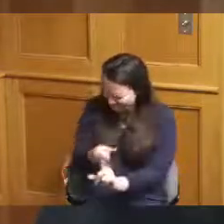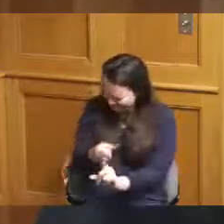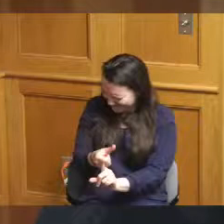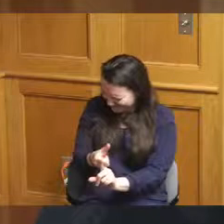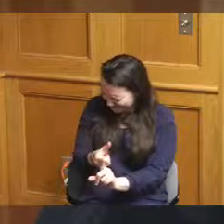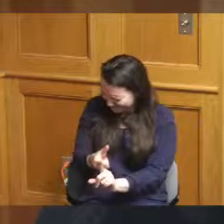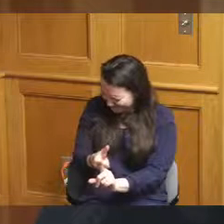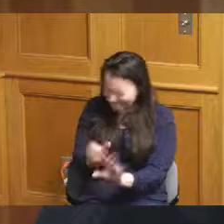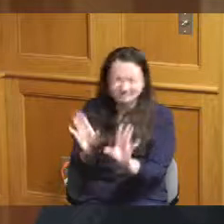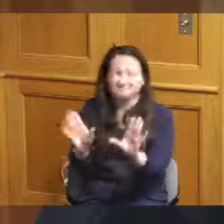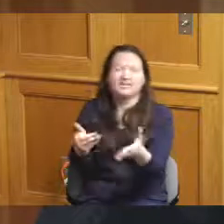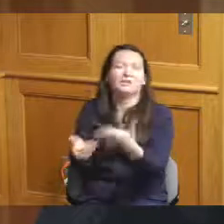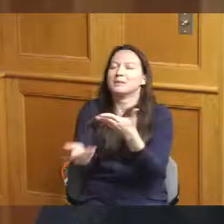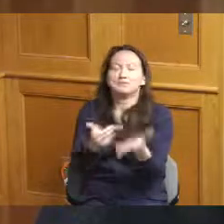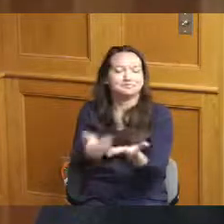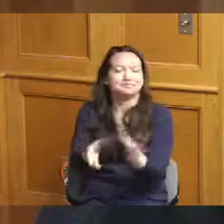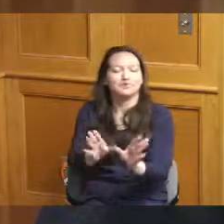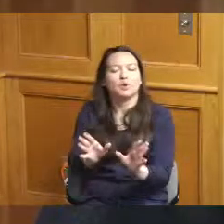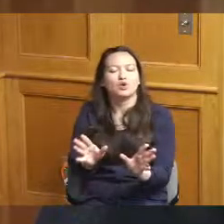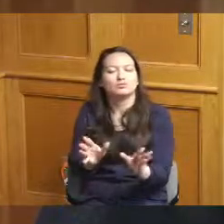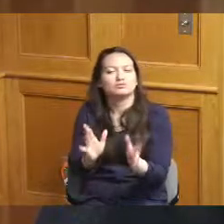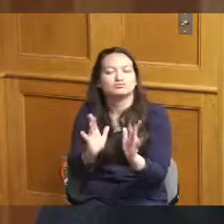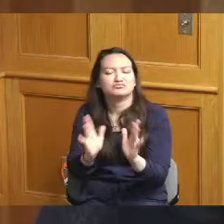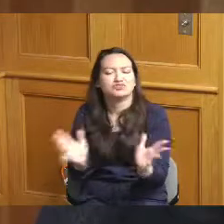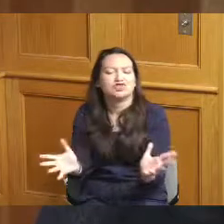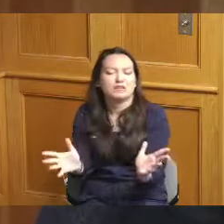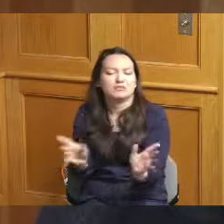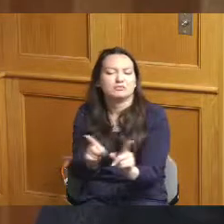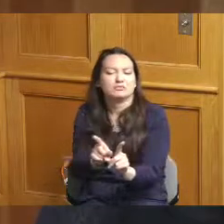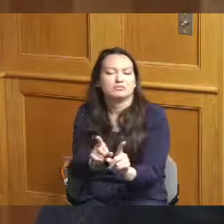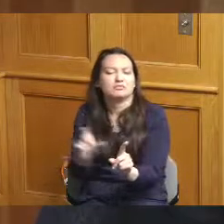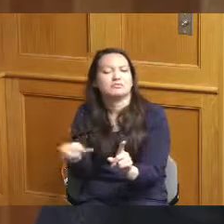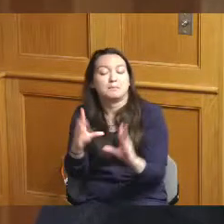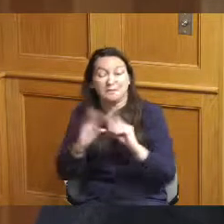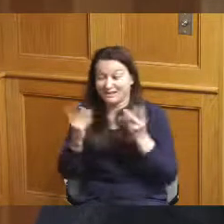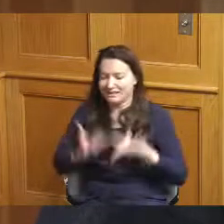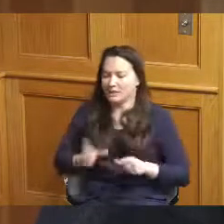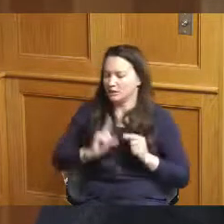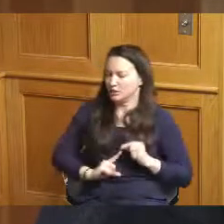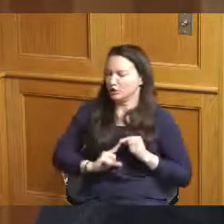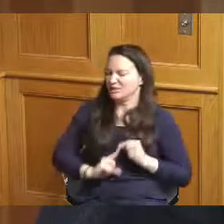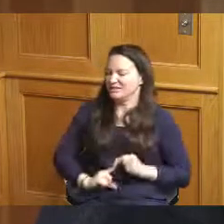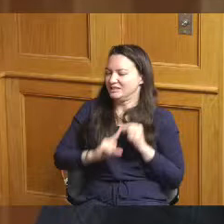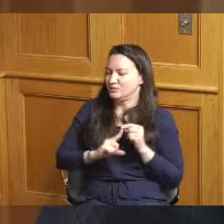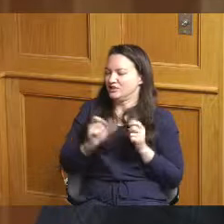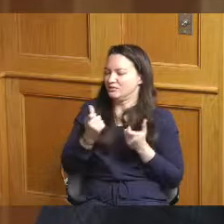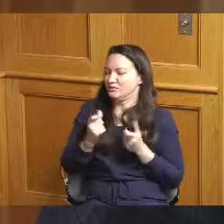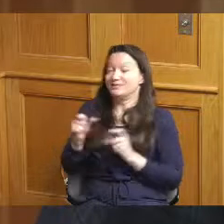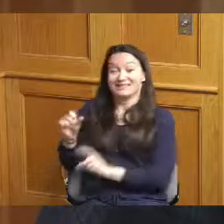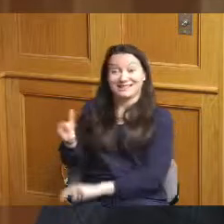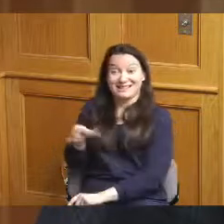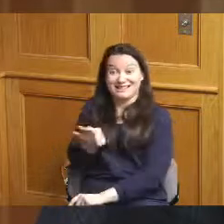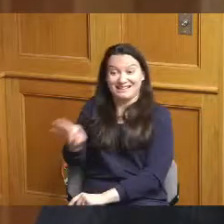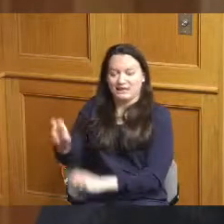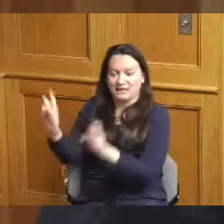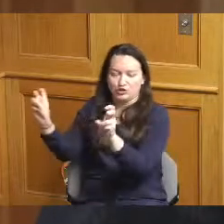so anyway all right I will I will talk to you offline about something sure I think I think this is a unique circumstance with the 1099 issue I don't think this is something that